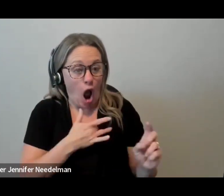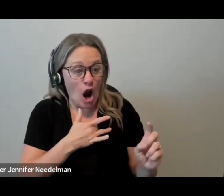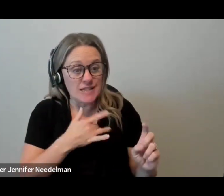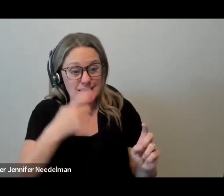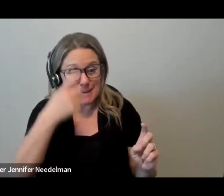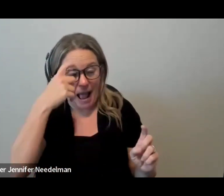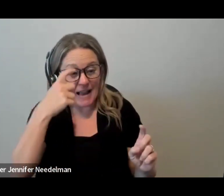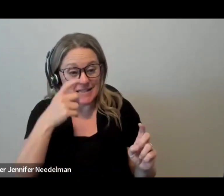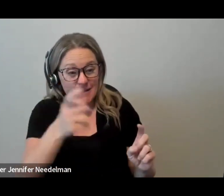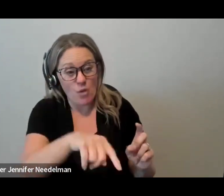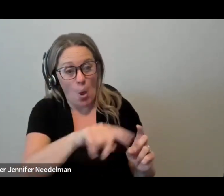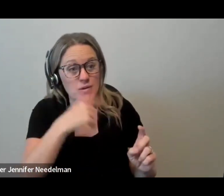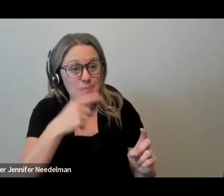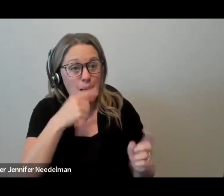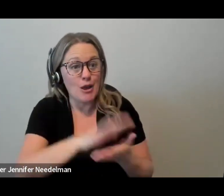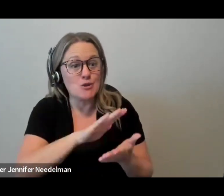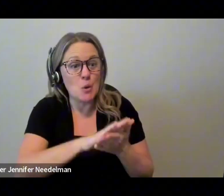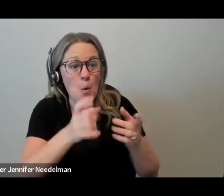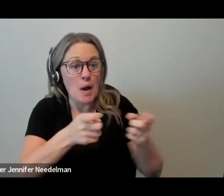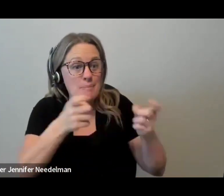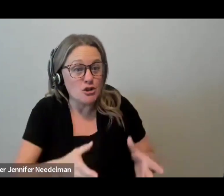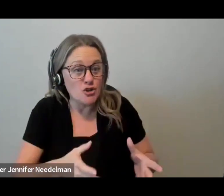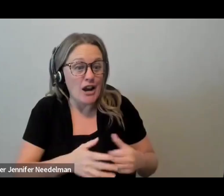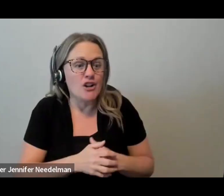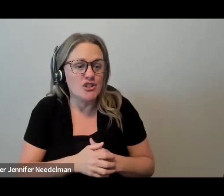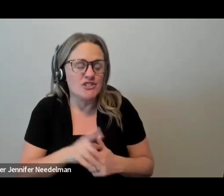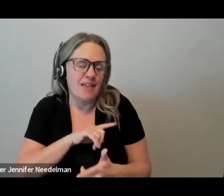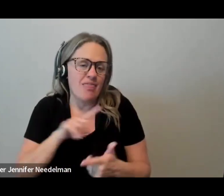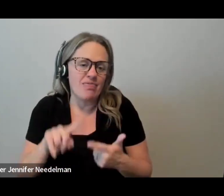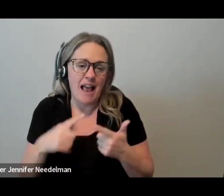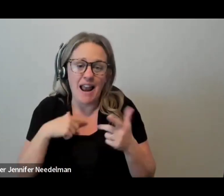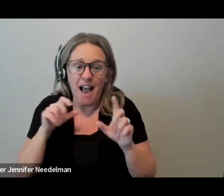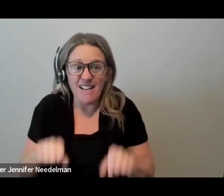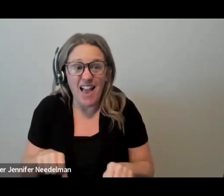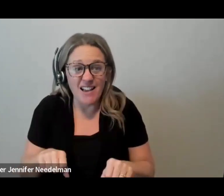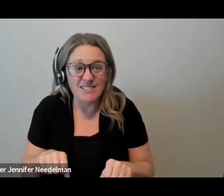that think they know everything, then I could do that in the corporate world.